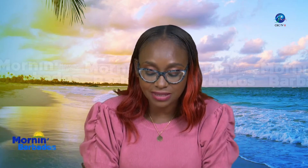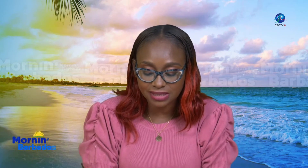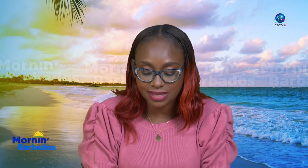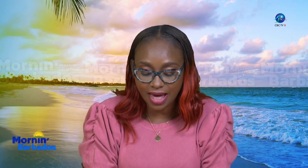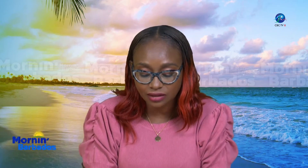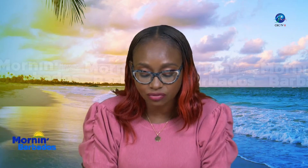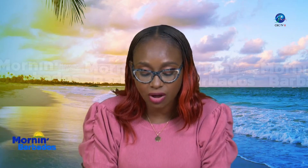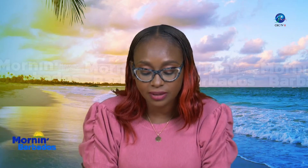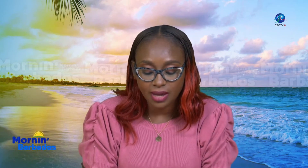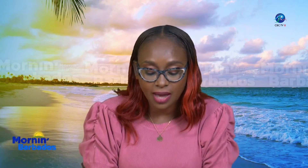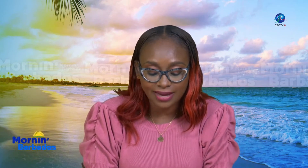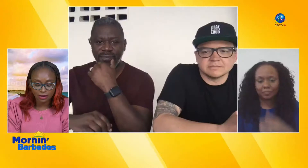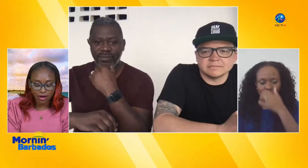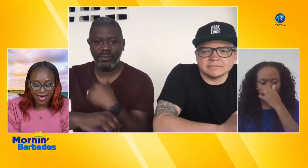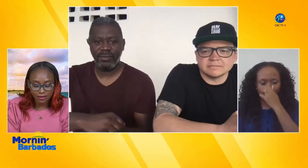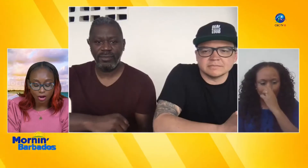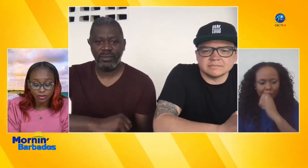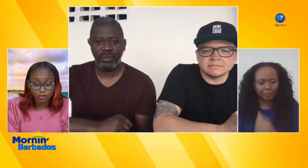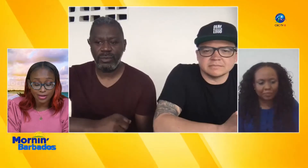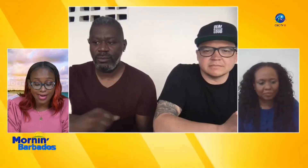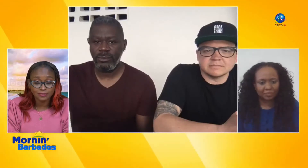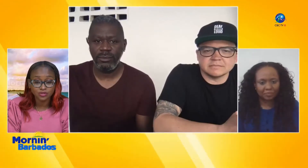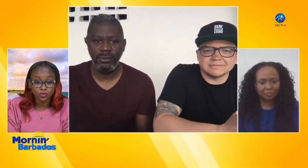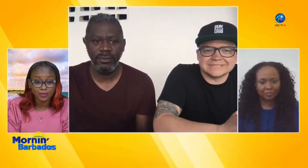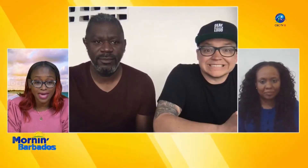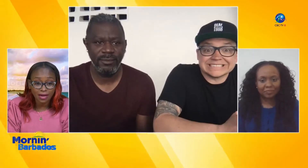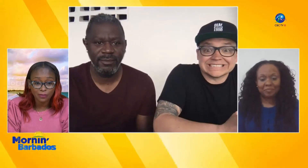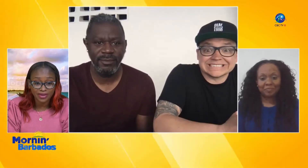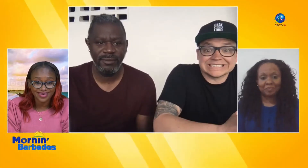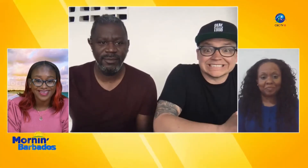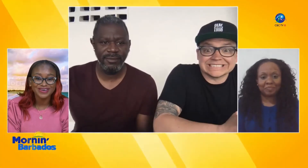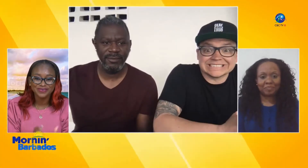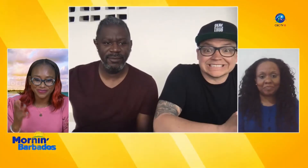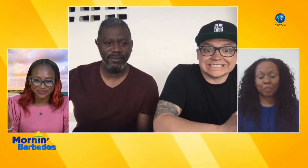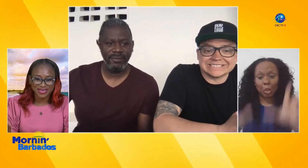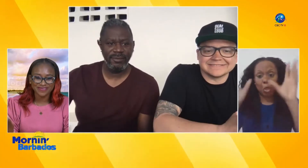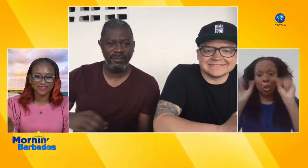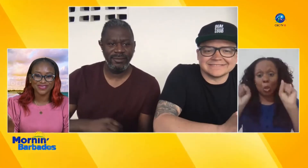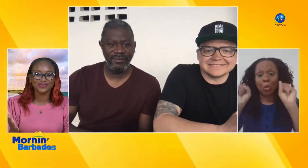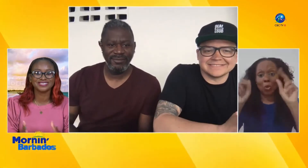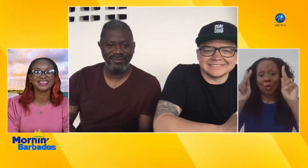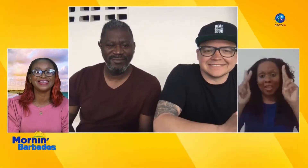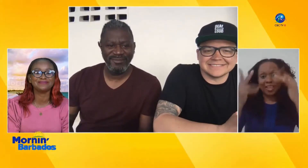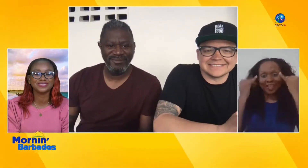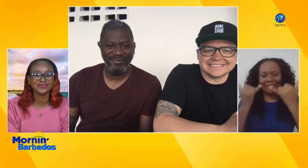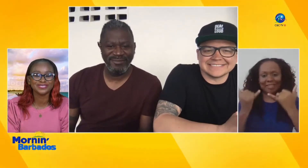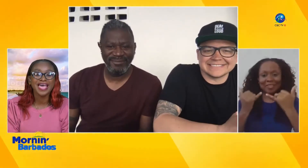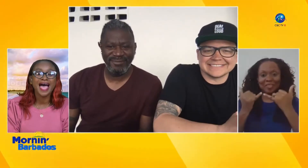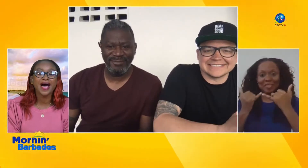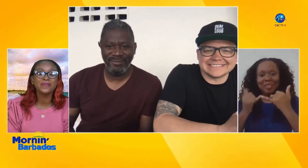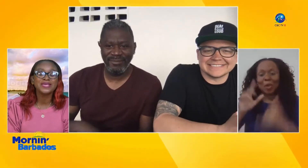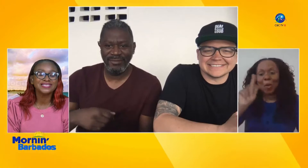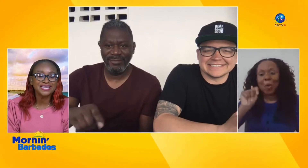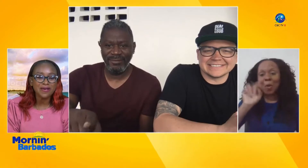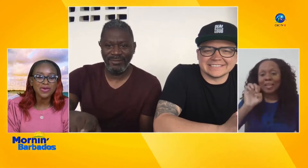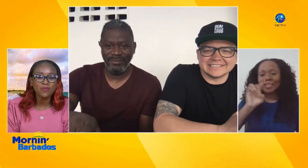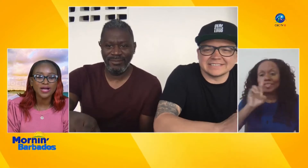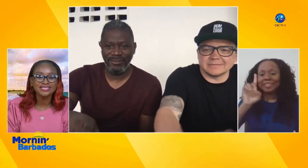the Calderon and audio labs will be helping with those calypsos um tell me what